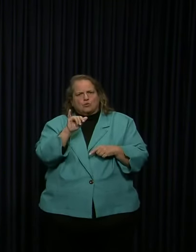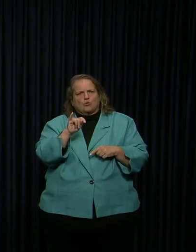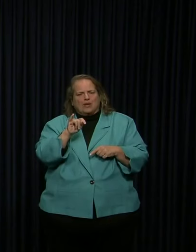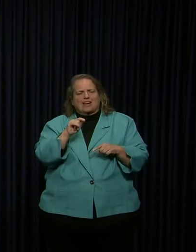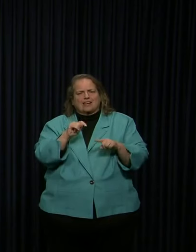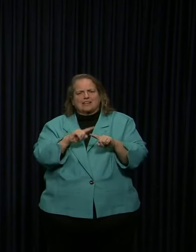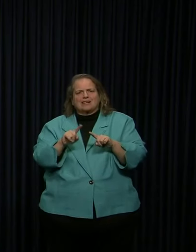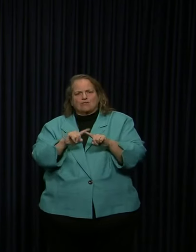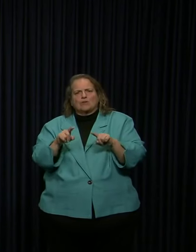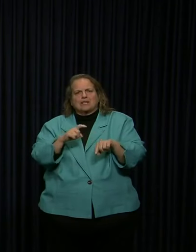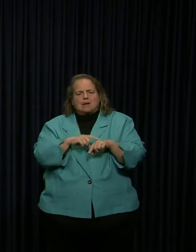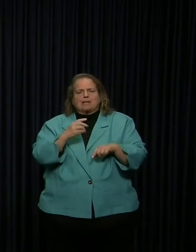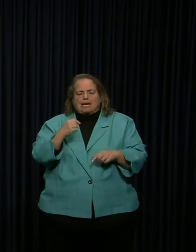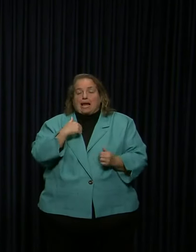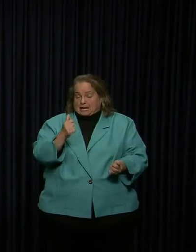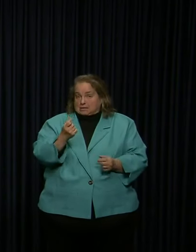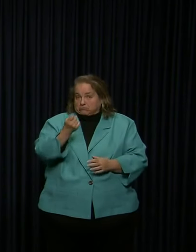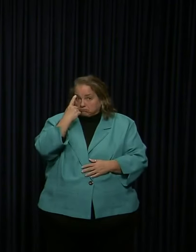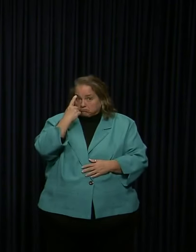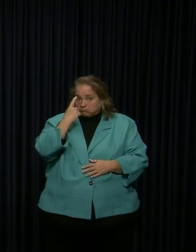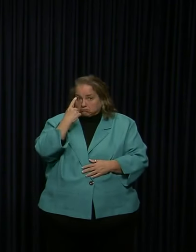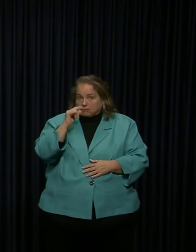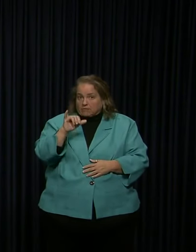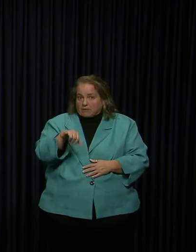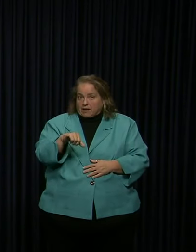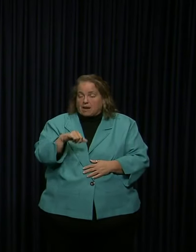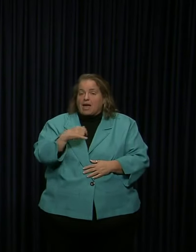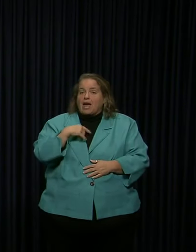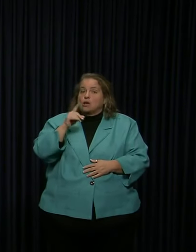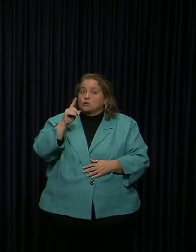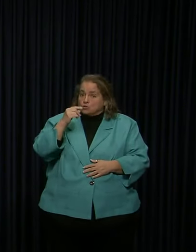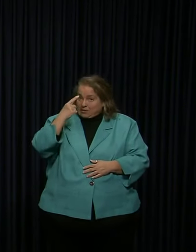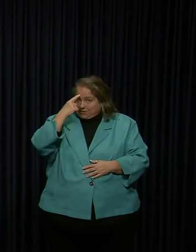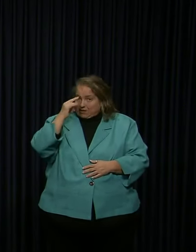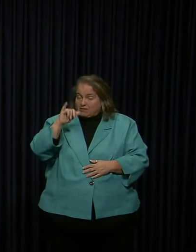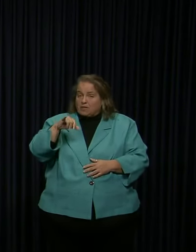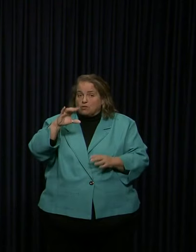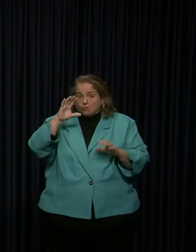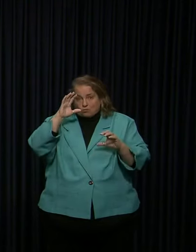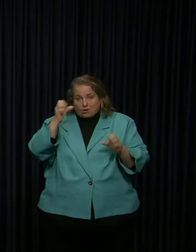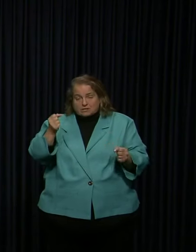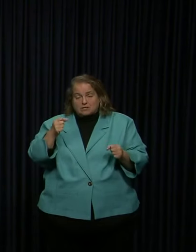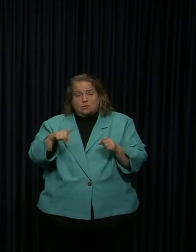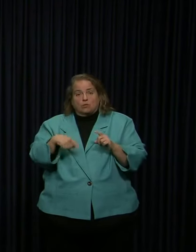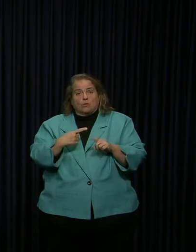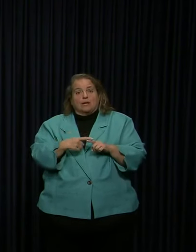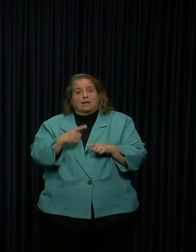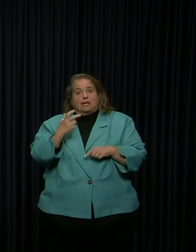ULTIMATELY WHERE WE ARE IN THE DATA AT THAT POINT WILL GUIDE HIS RECOMMENDATIONS RECOMMENDATIONS.